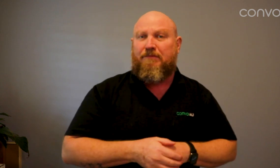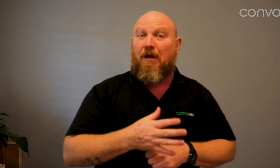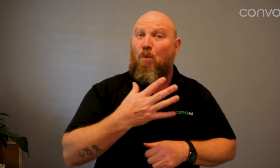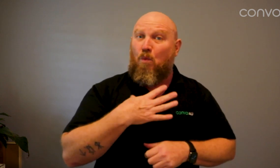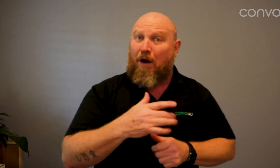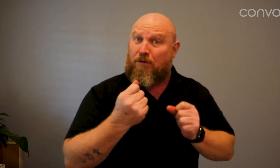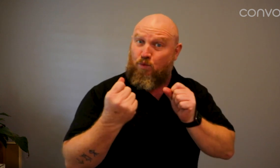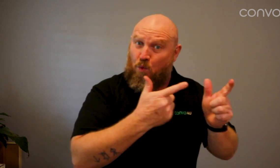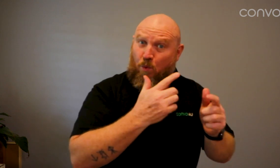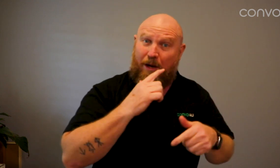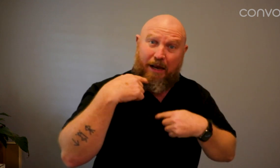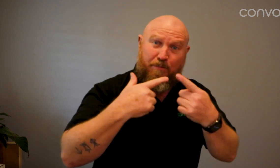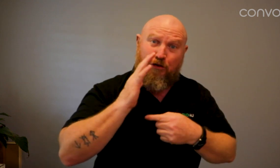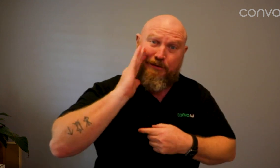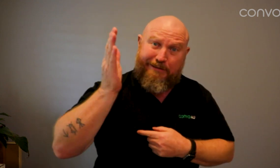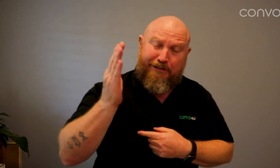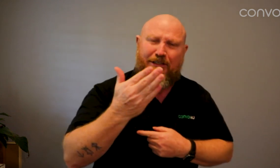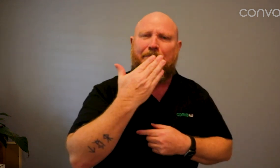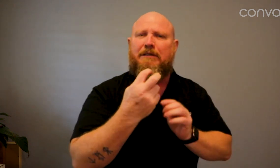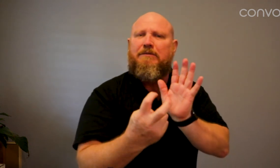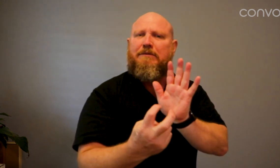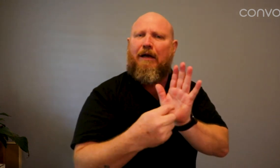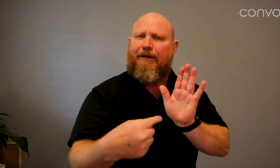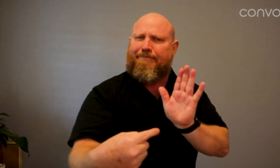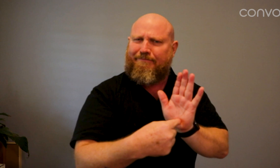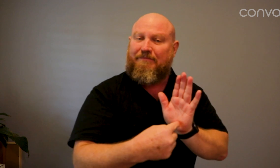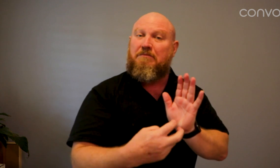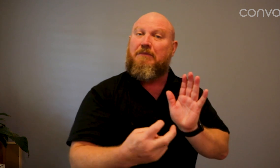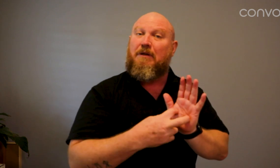Please register with us to attend the information session,